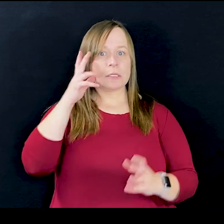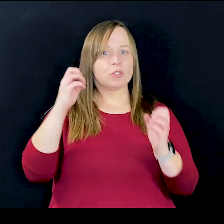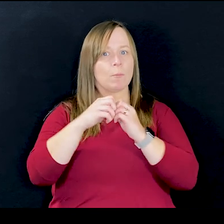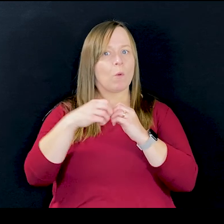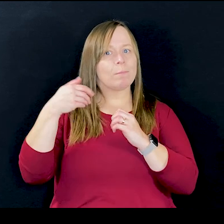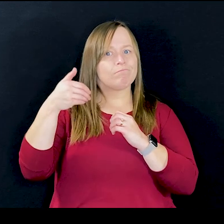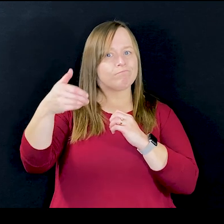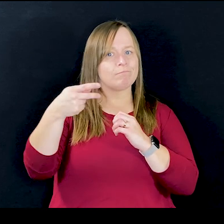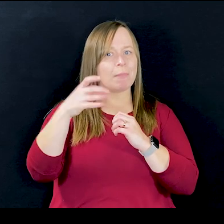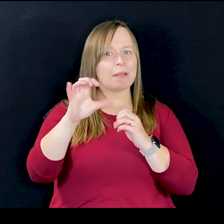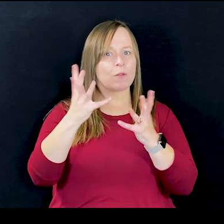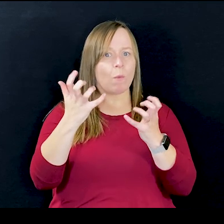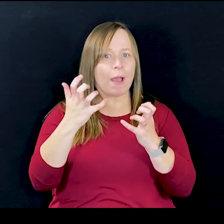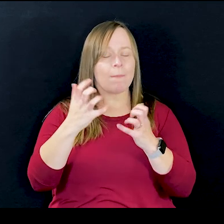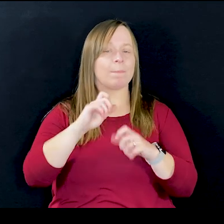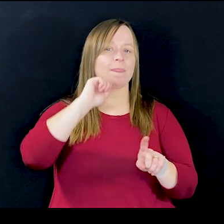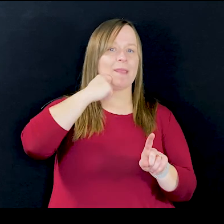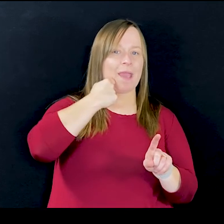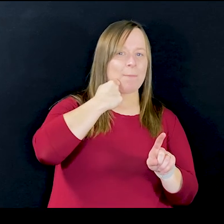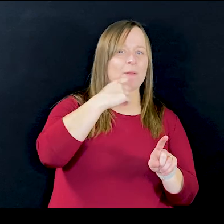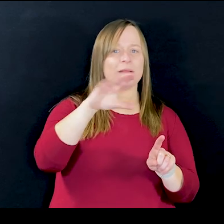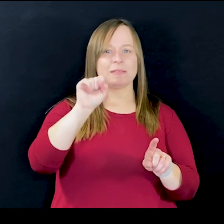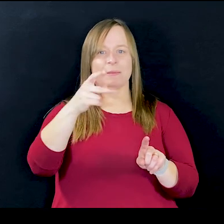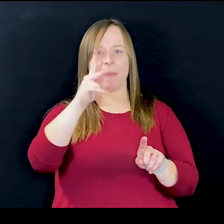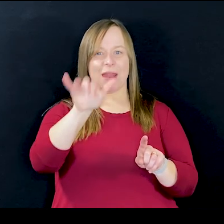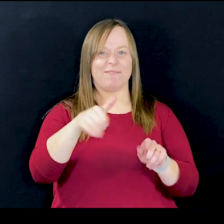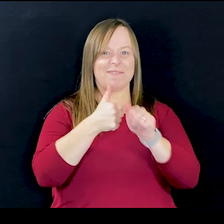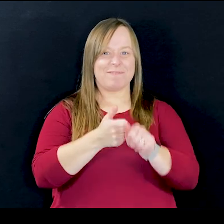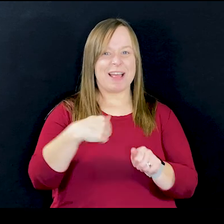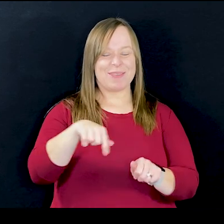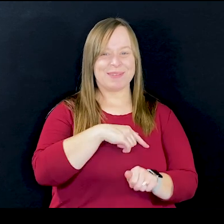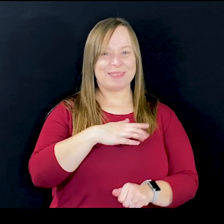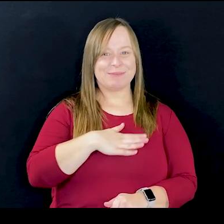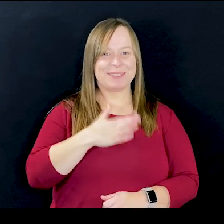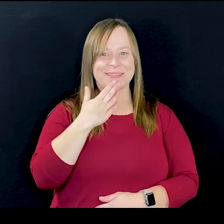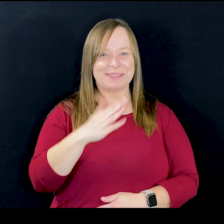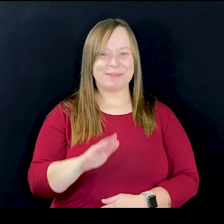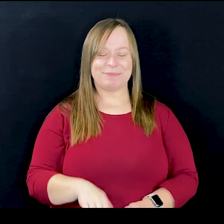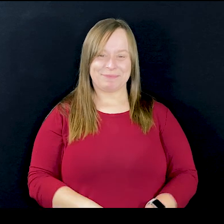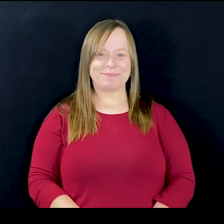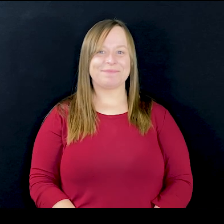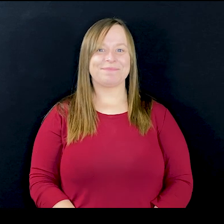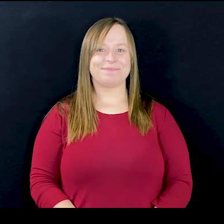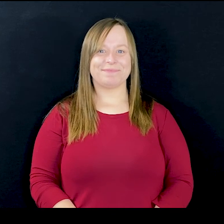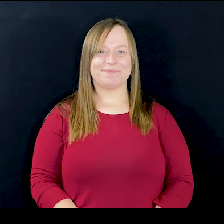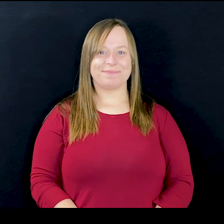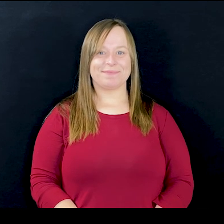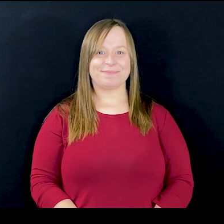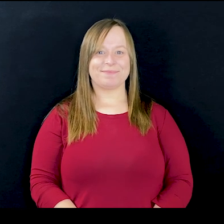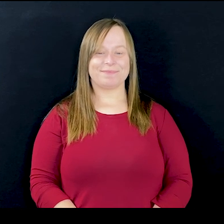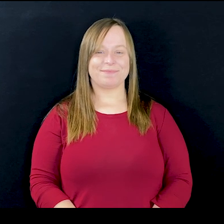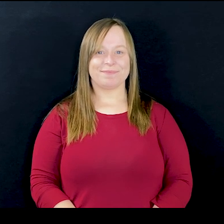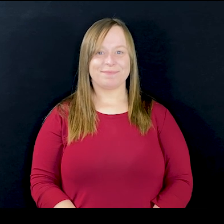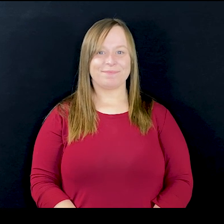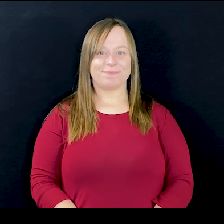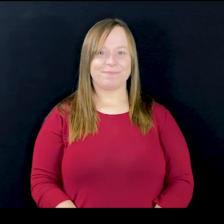To listen to more Empire State of Rights: Closed Captioned, follow us on Apple Podcasts and Spotify.